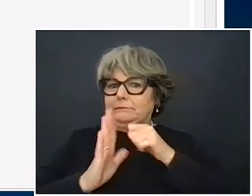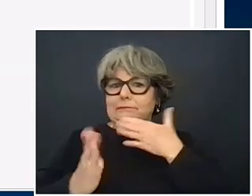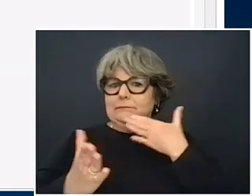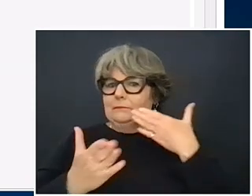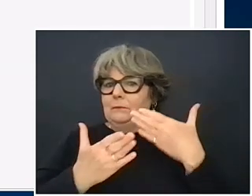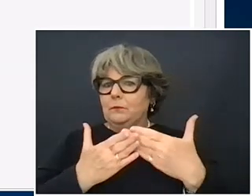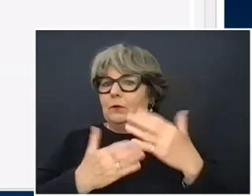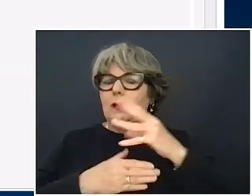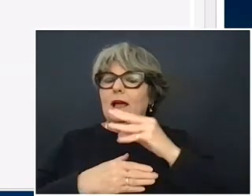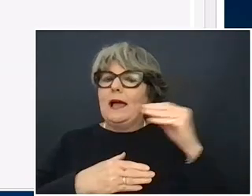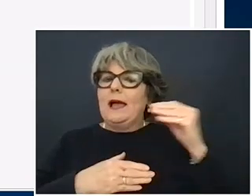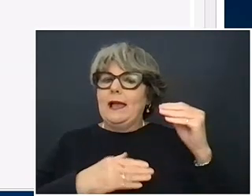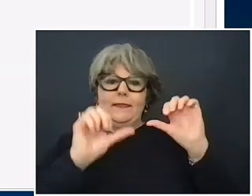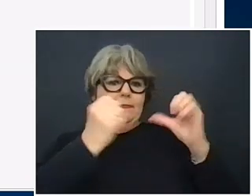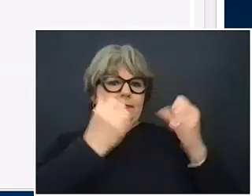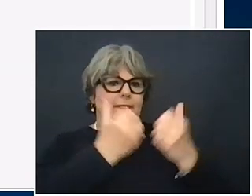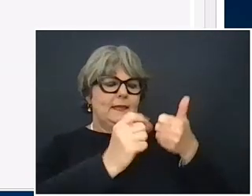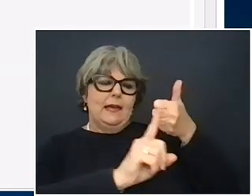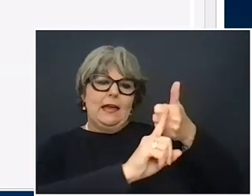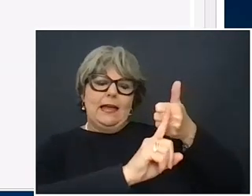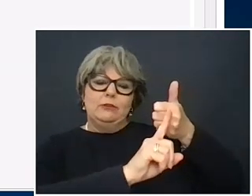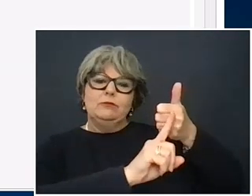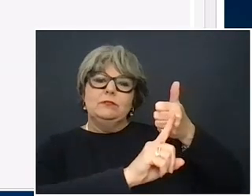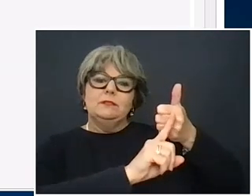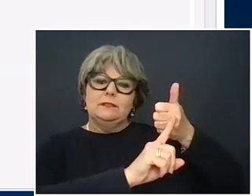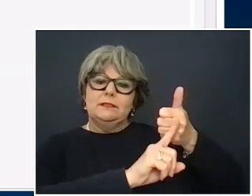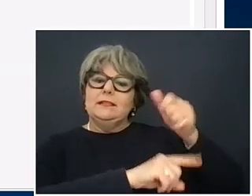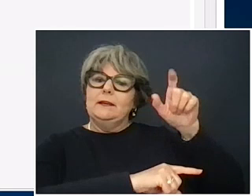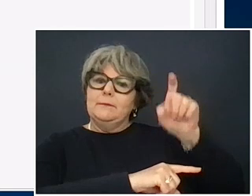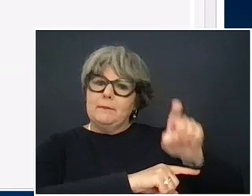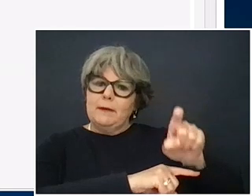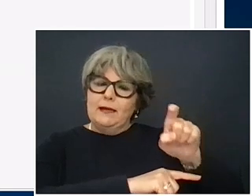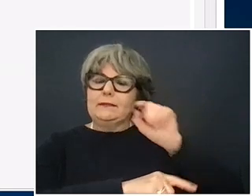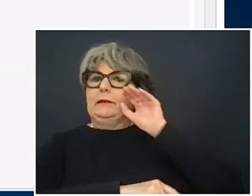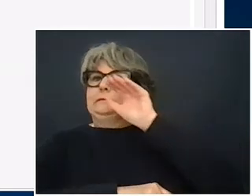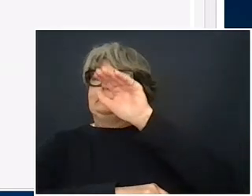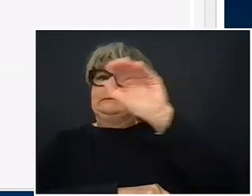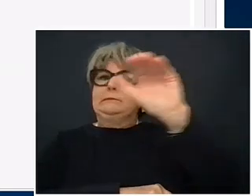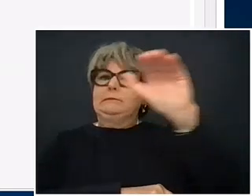the agency, you know, has to go out and then they have to scramble to get these t